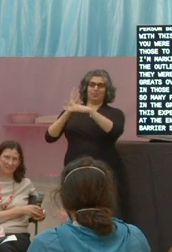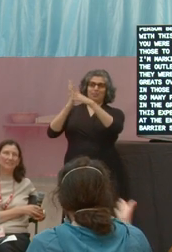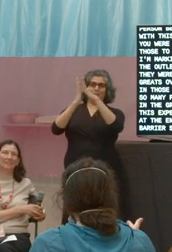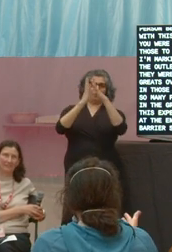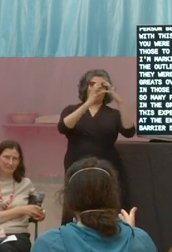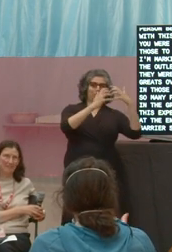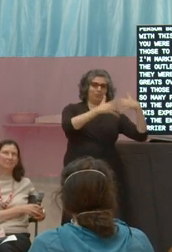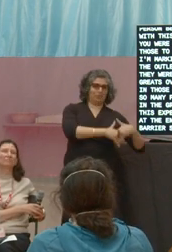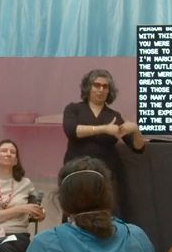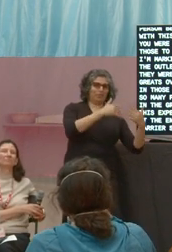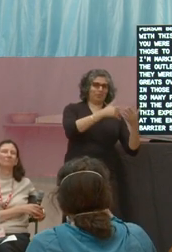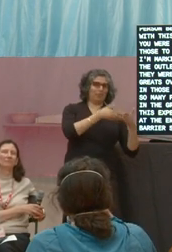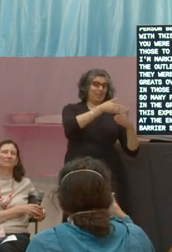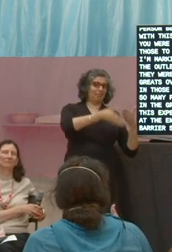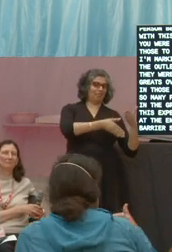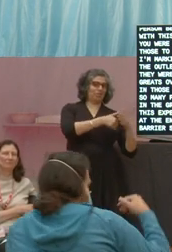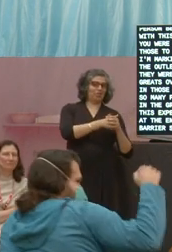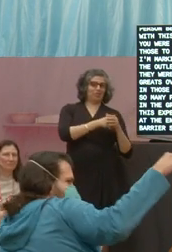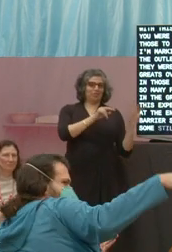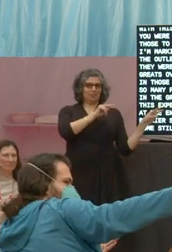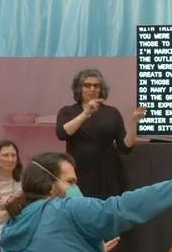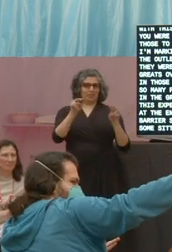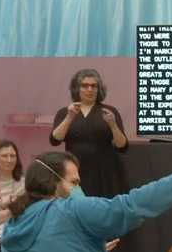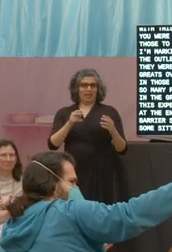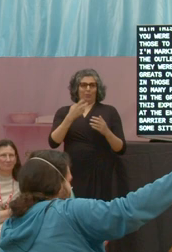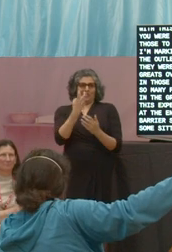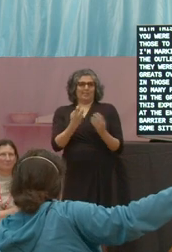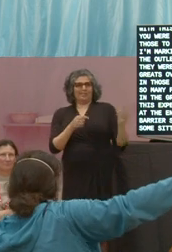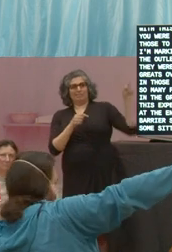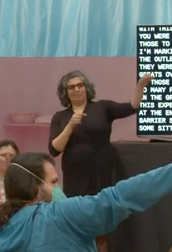what's after. And so I'm sitting here, and there's like chairs